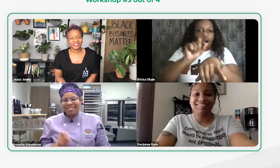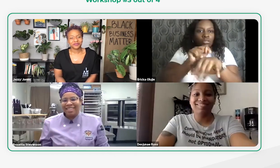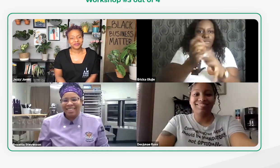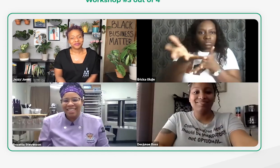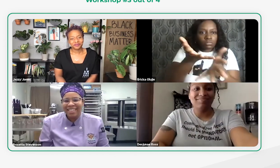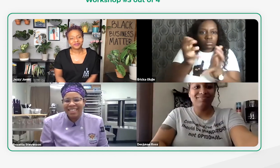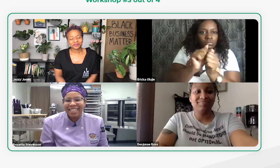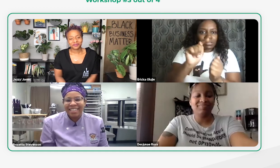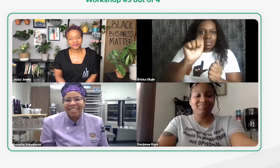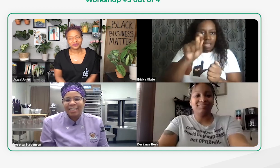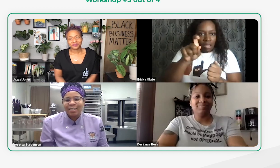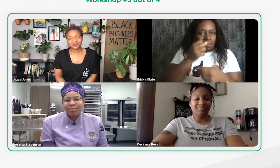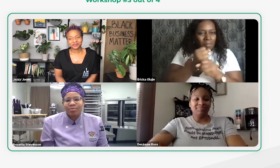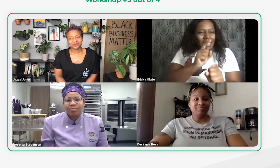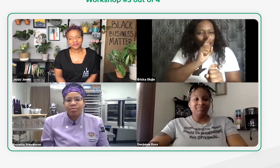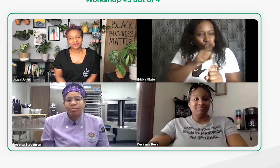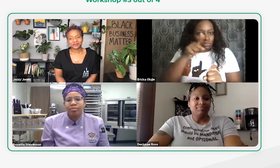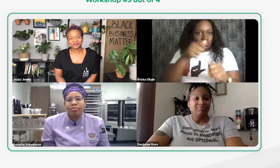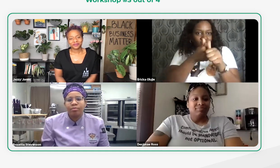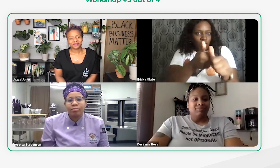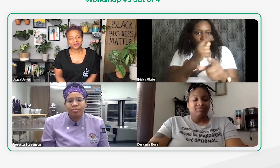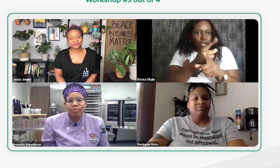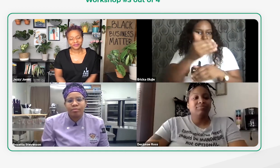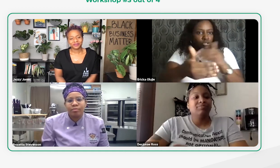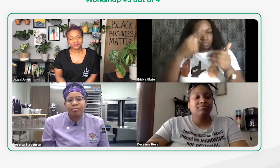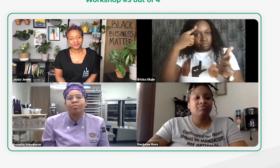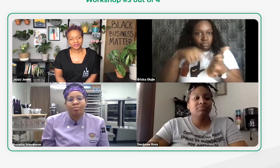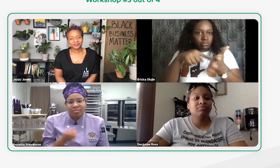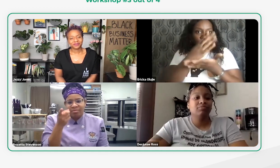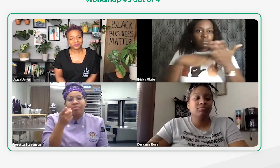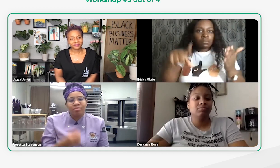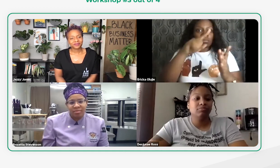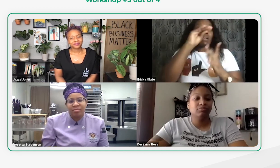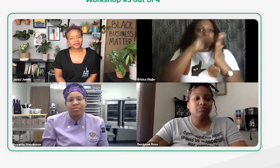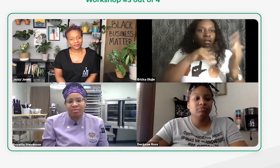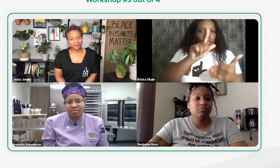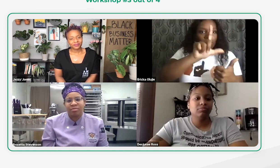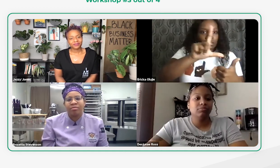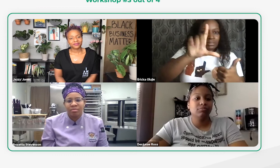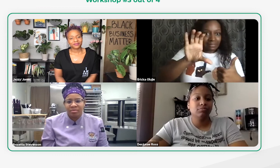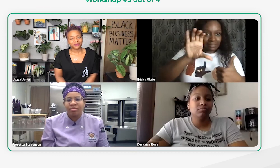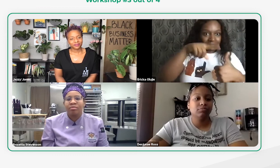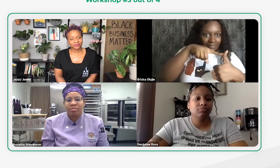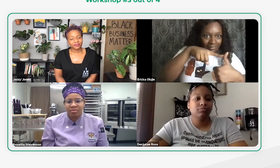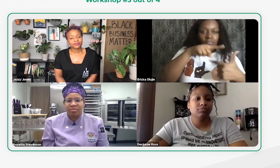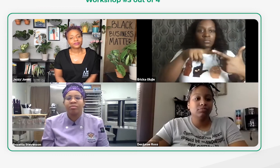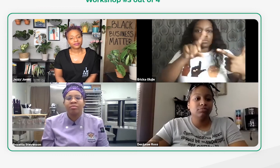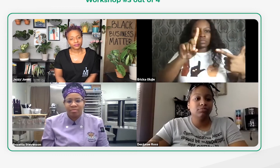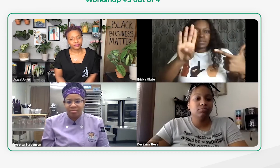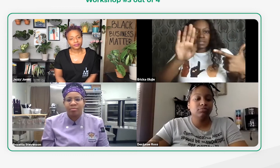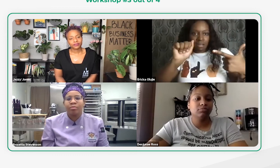and contact us consultant to your taxes to make sure you're following the right processes